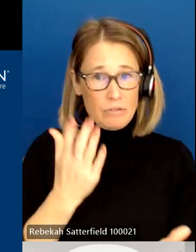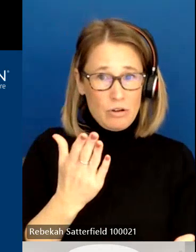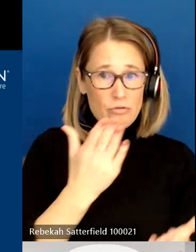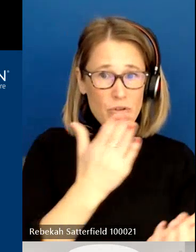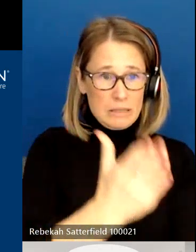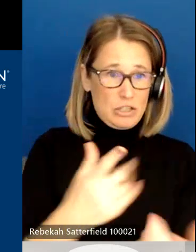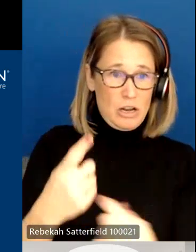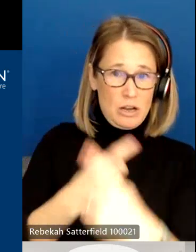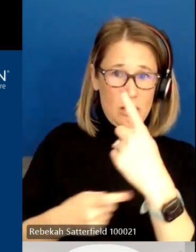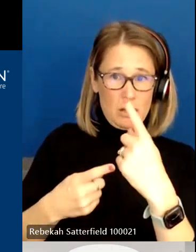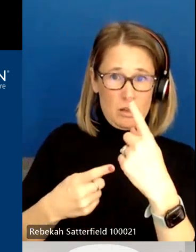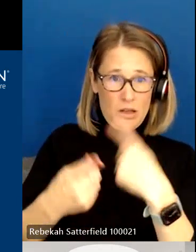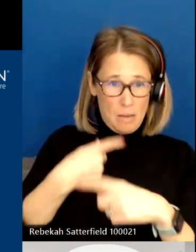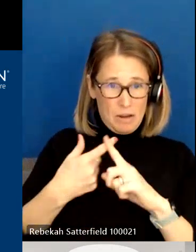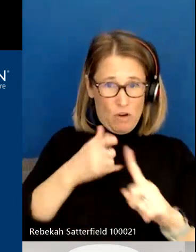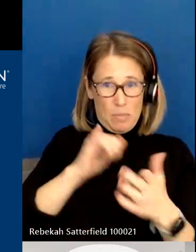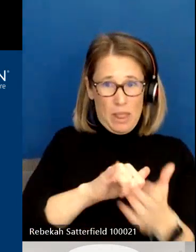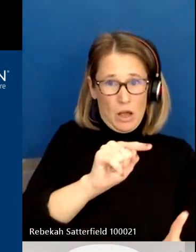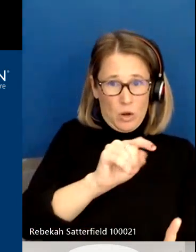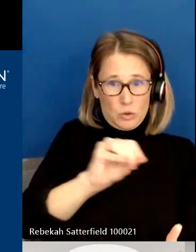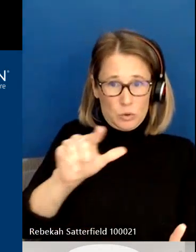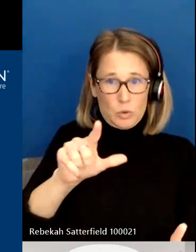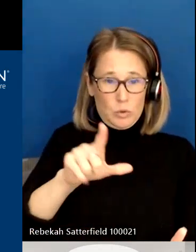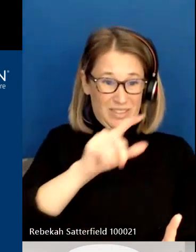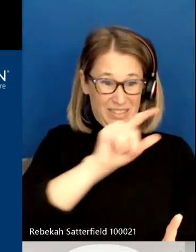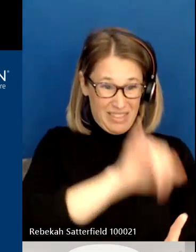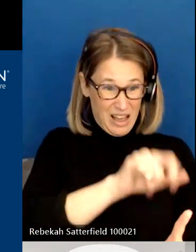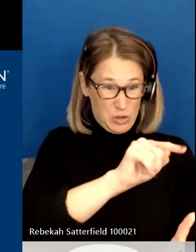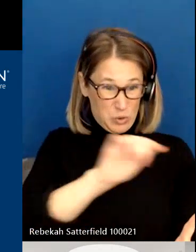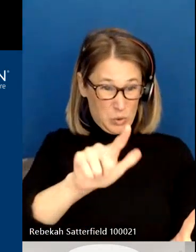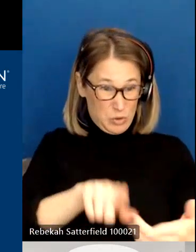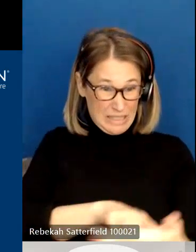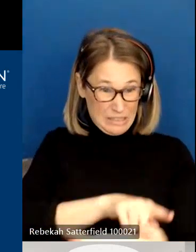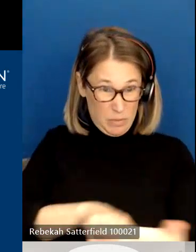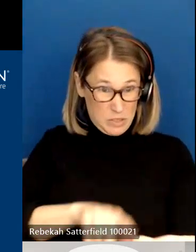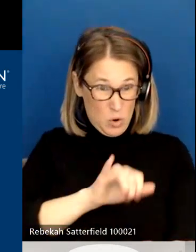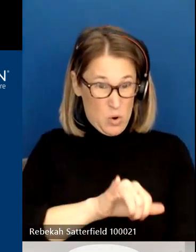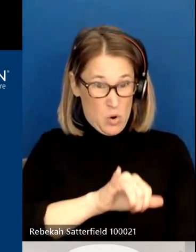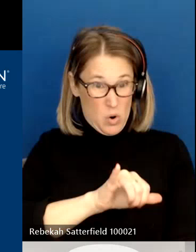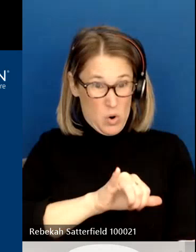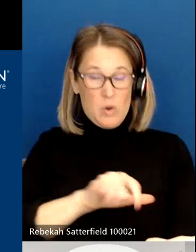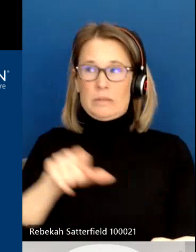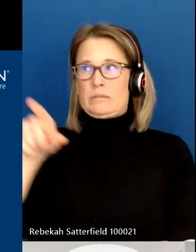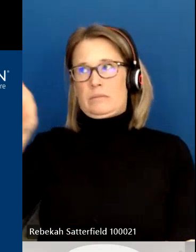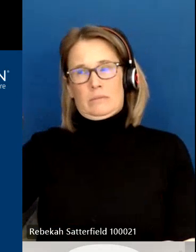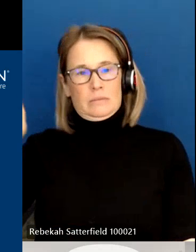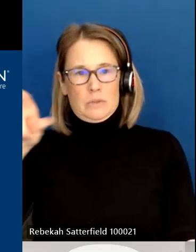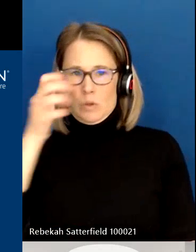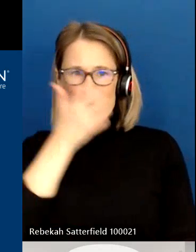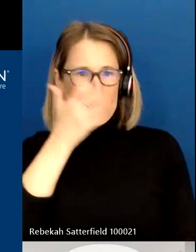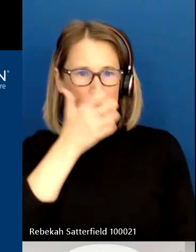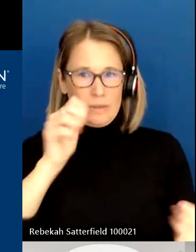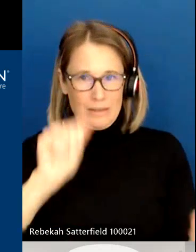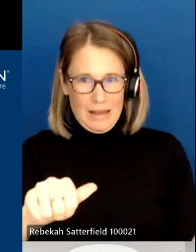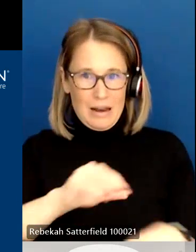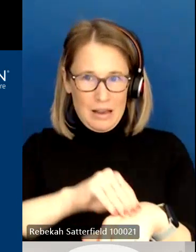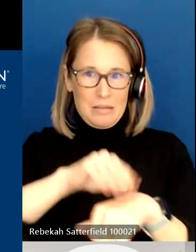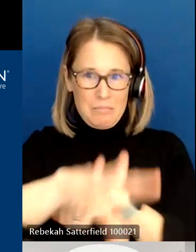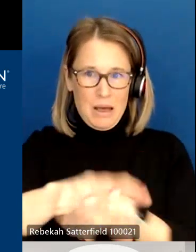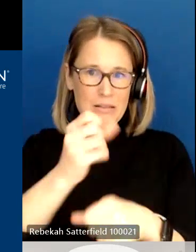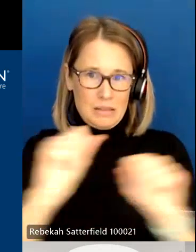tool that are are discriminatory in nature that is a safety issue that is a quality issue so and